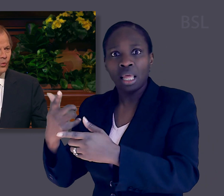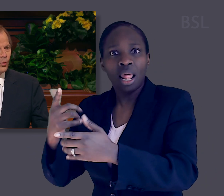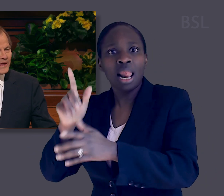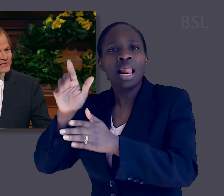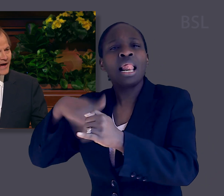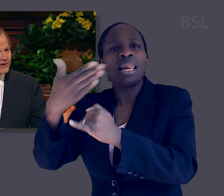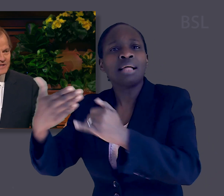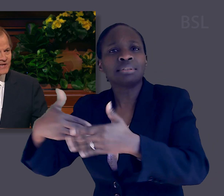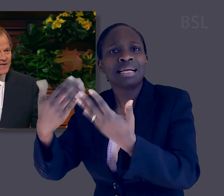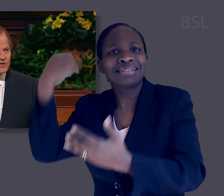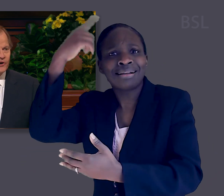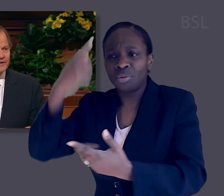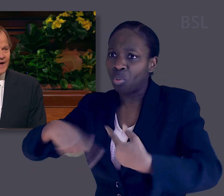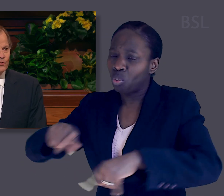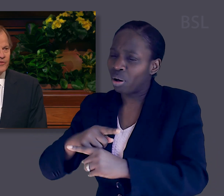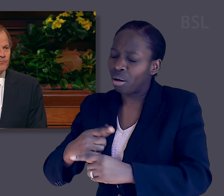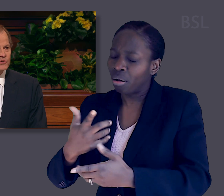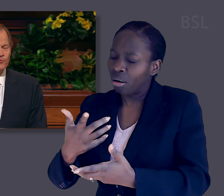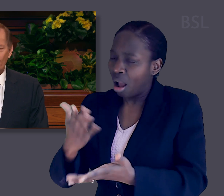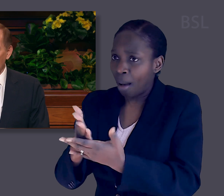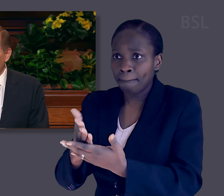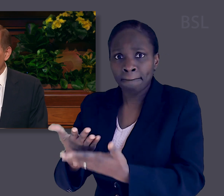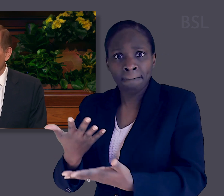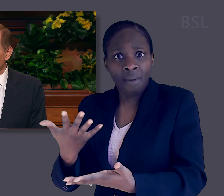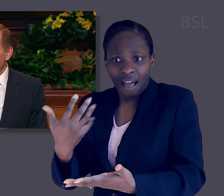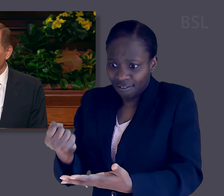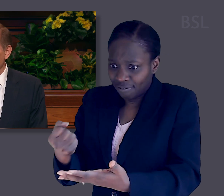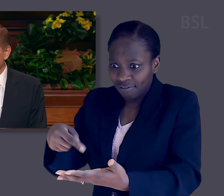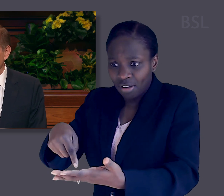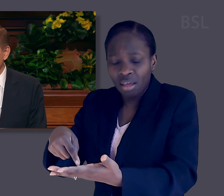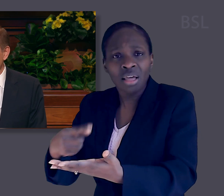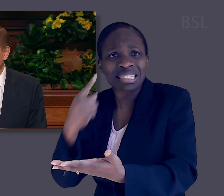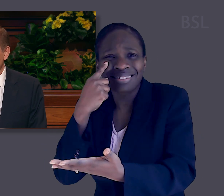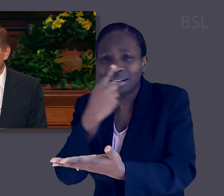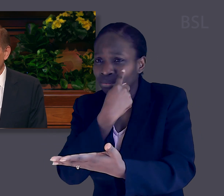we as Latter-day Saints are endowed with a most remarkable Easter gift!